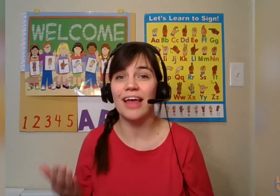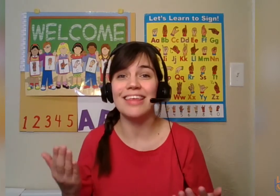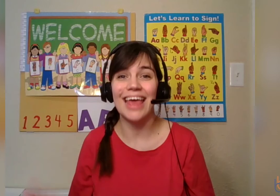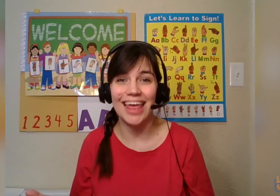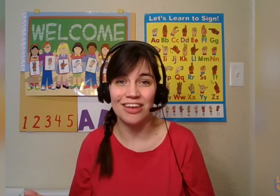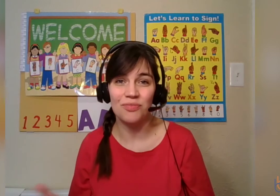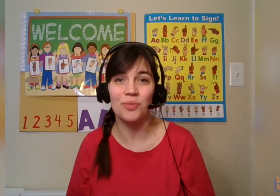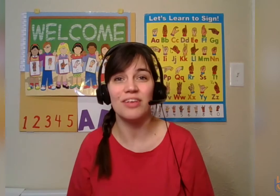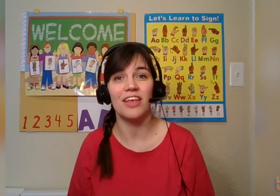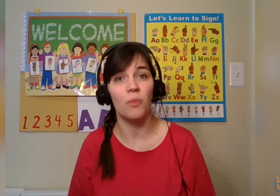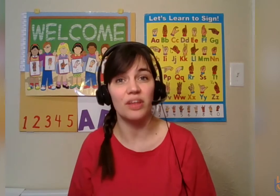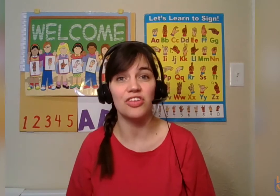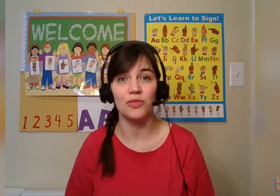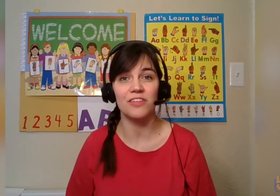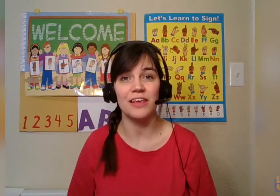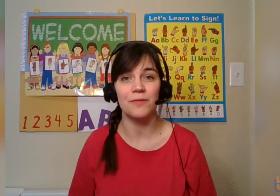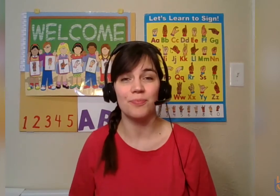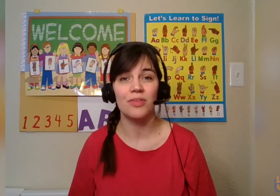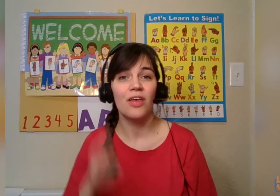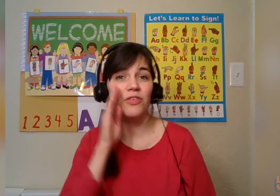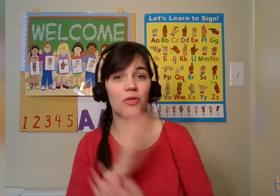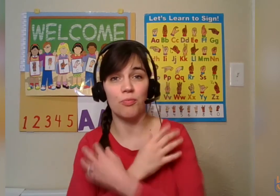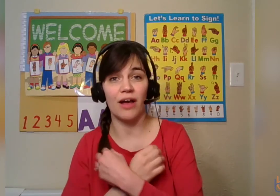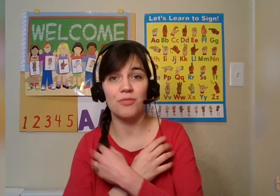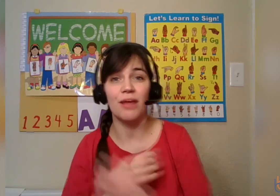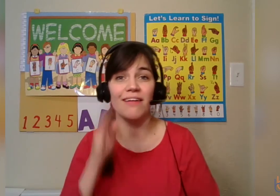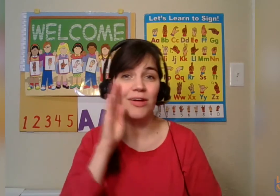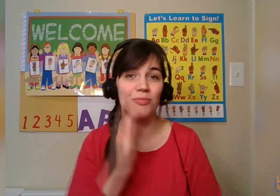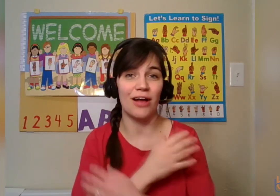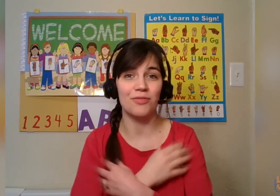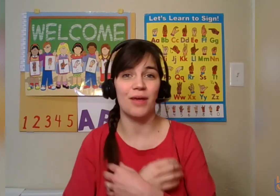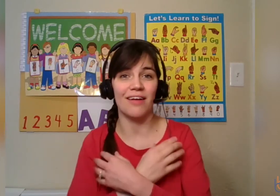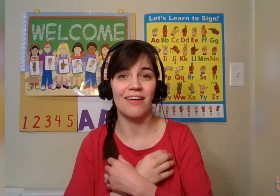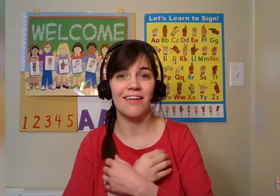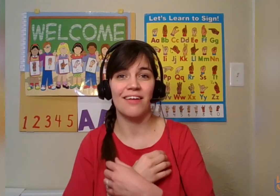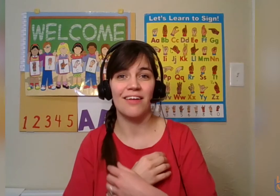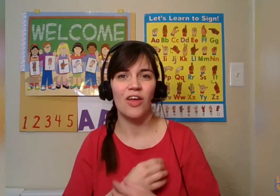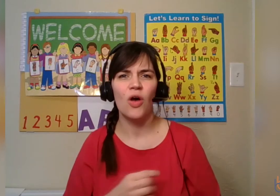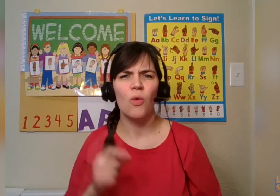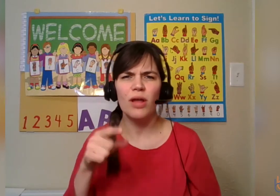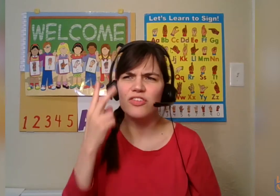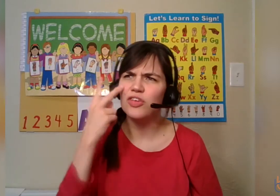the end when we say what do you see. So, "Brown bear, brown bear, what do you see?"